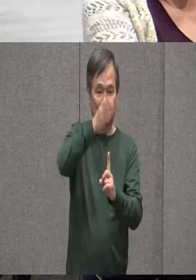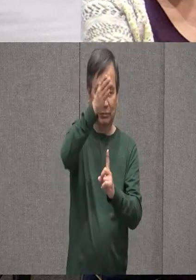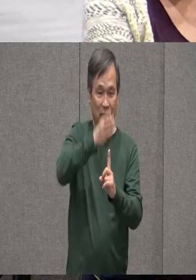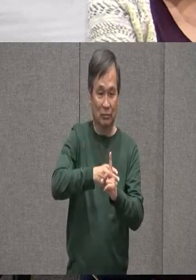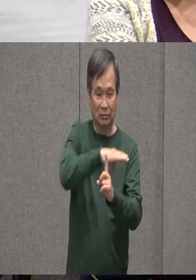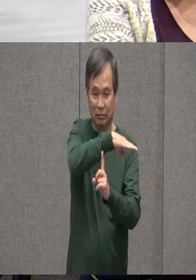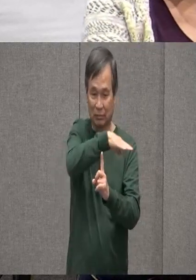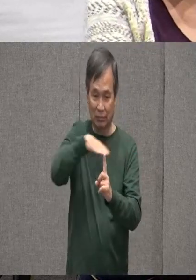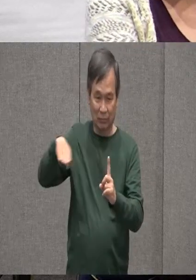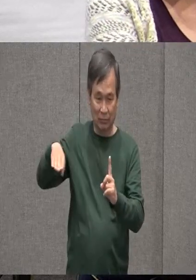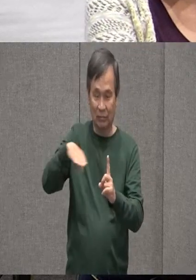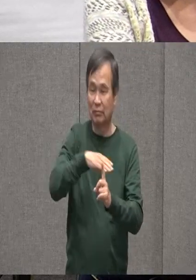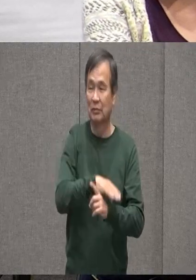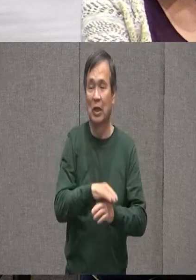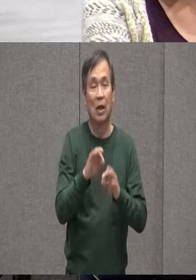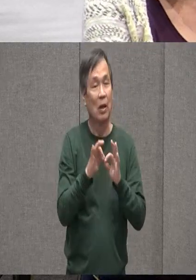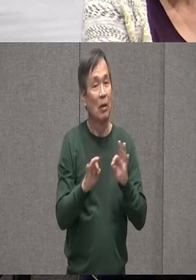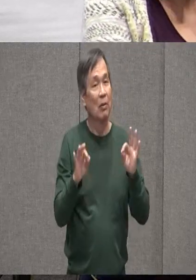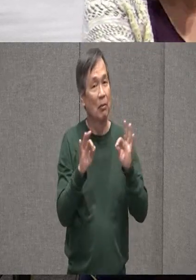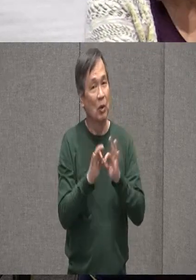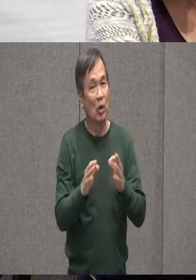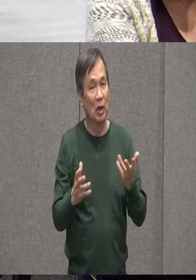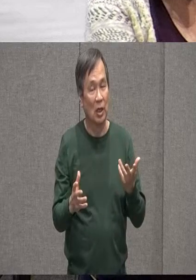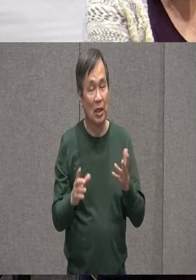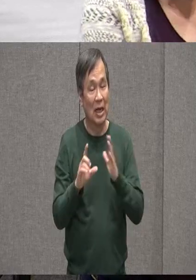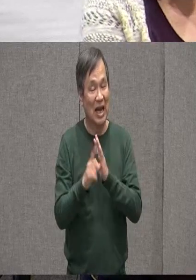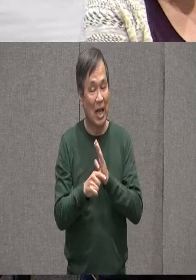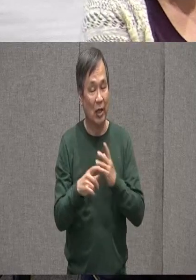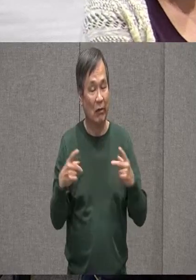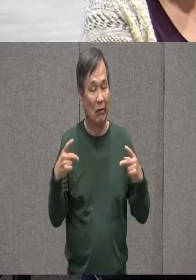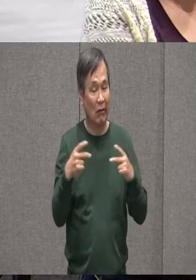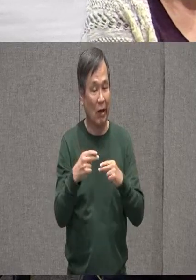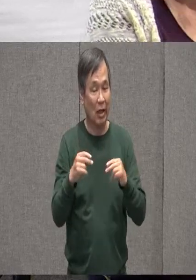That's important, it gives you lines to cut on instead of just guessing.